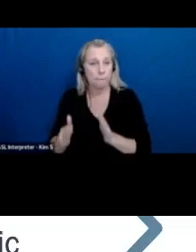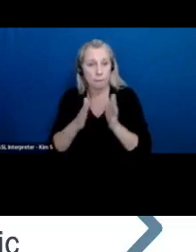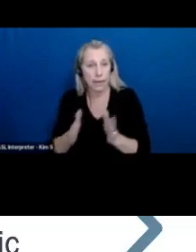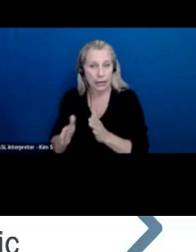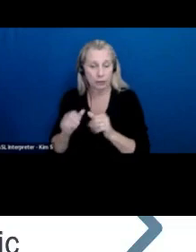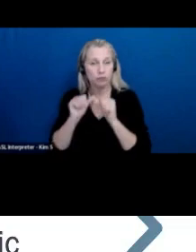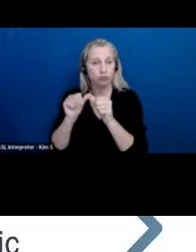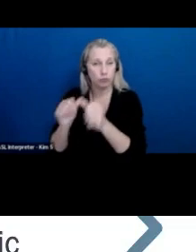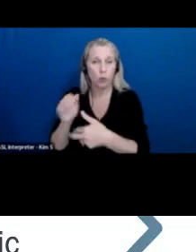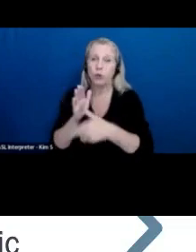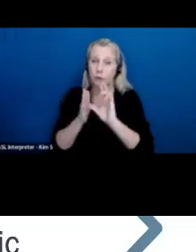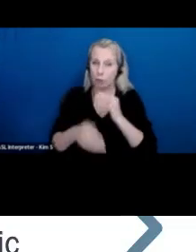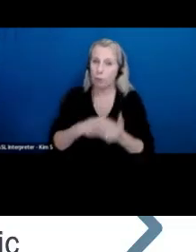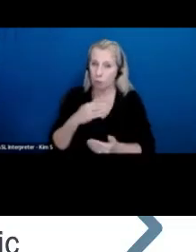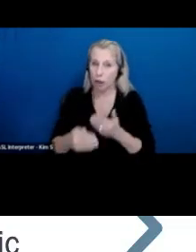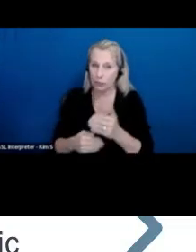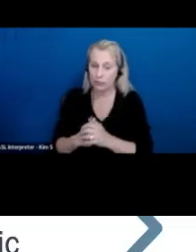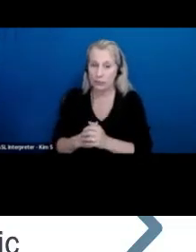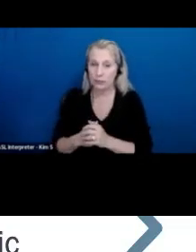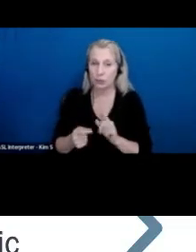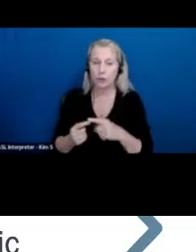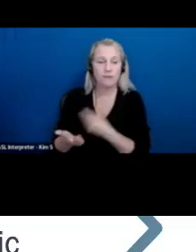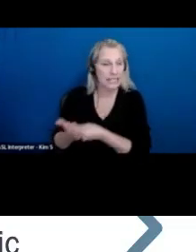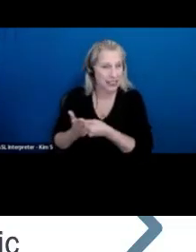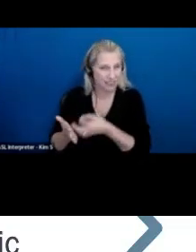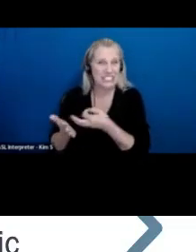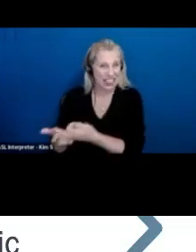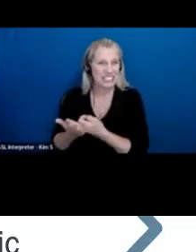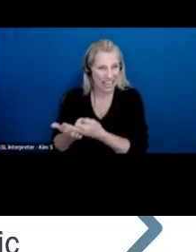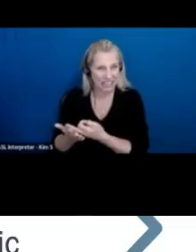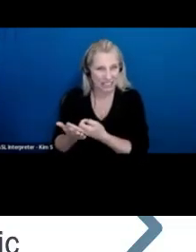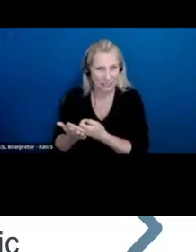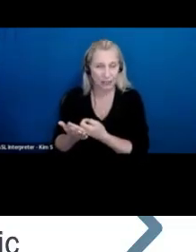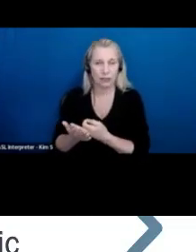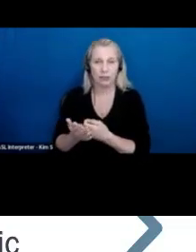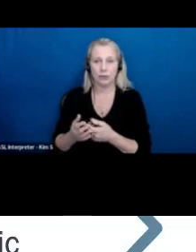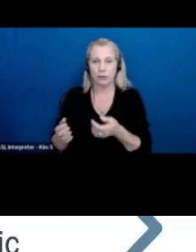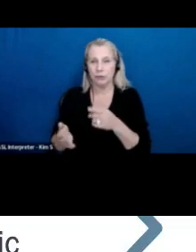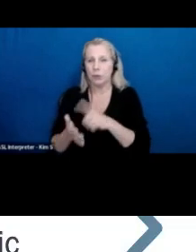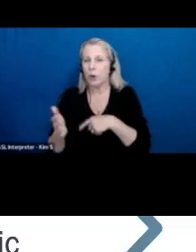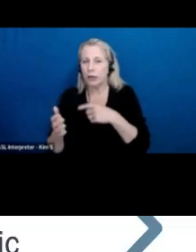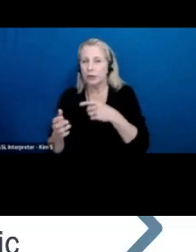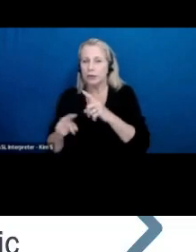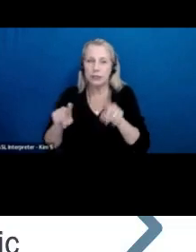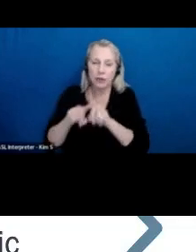process to facilitate the ebb and the flow of providers that will go in and out of the